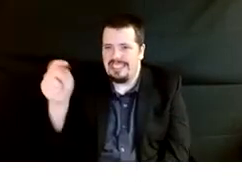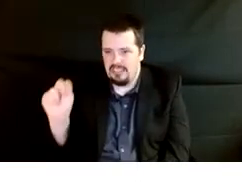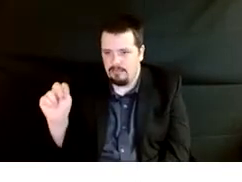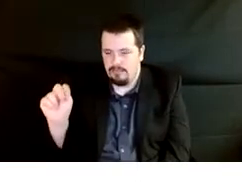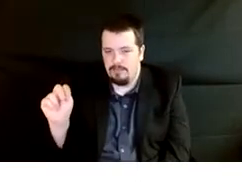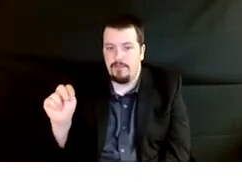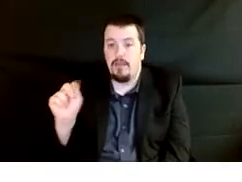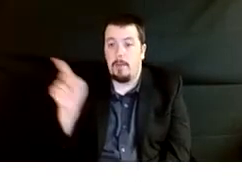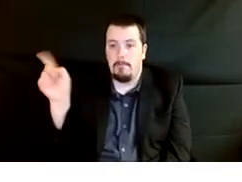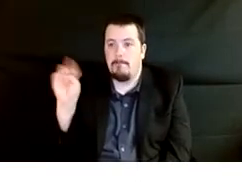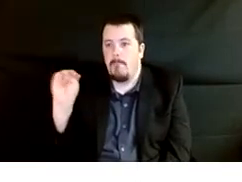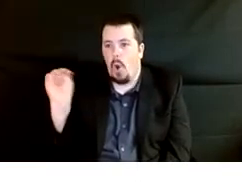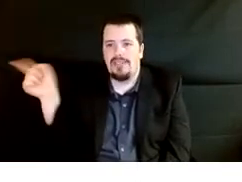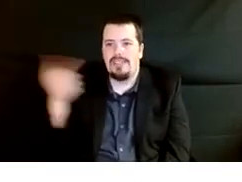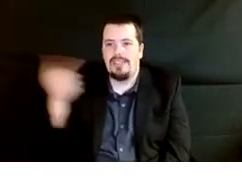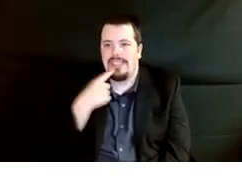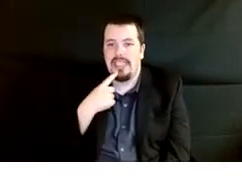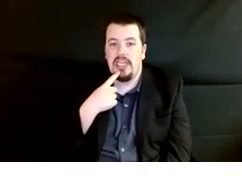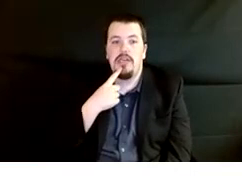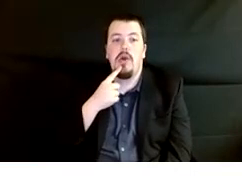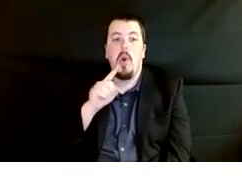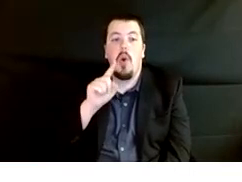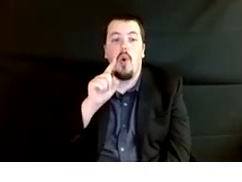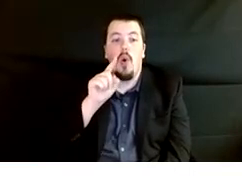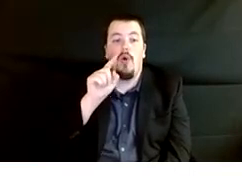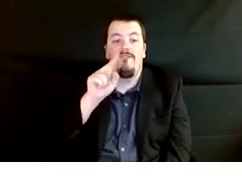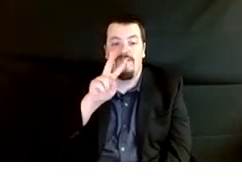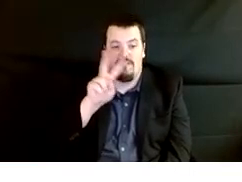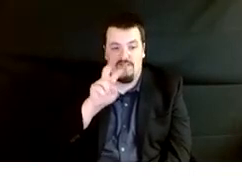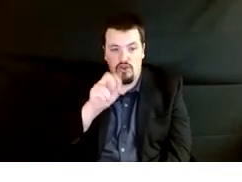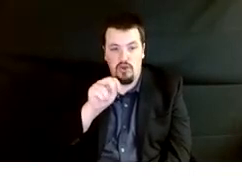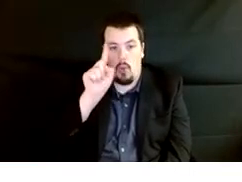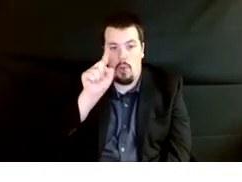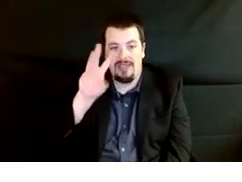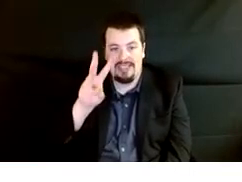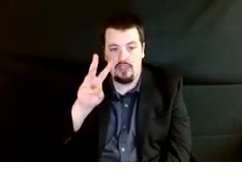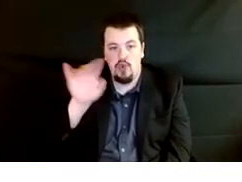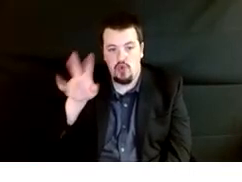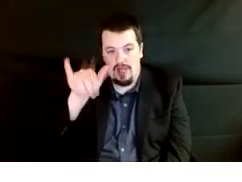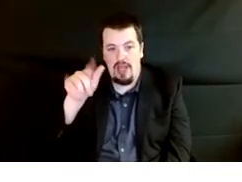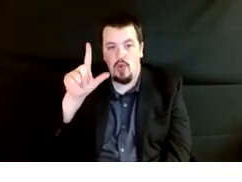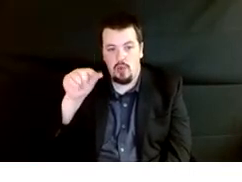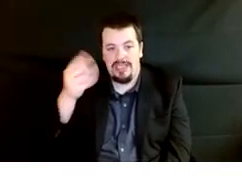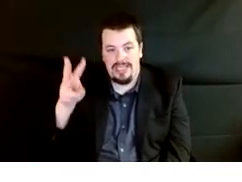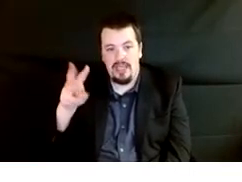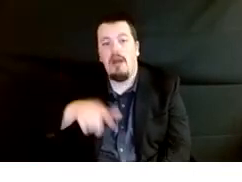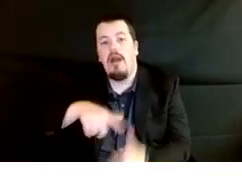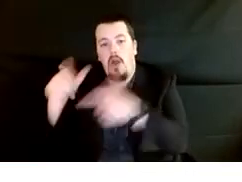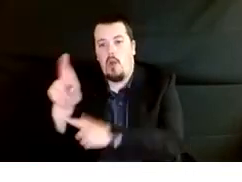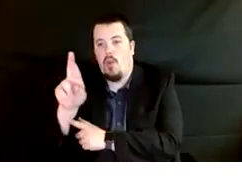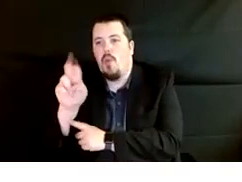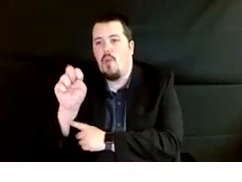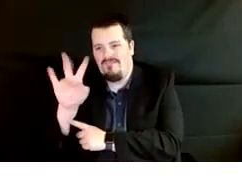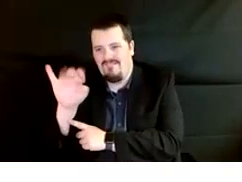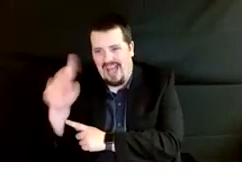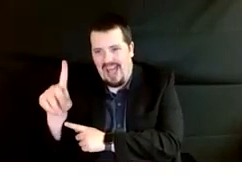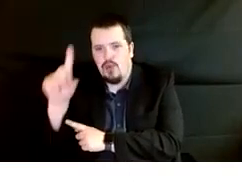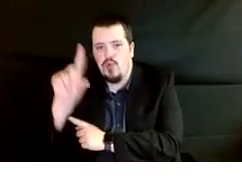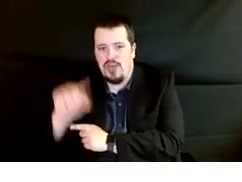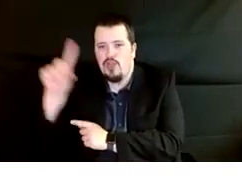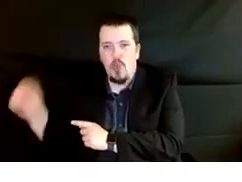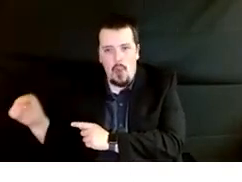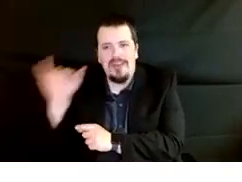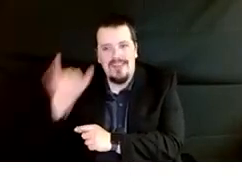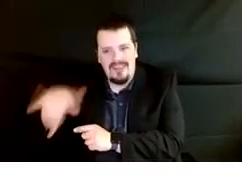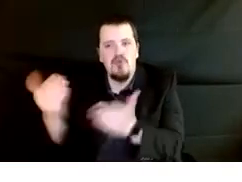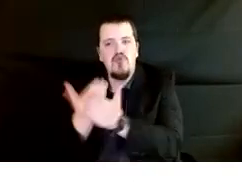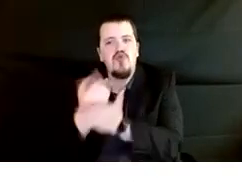pointed out, it's version 1.6 july 2016 revised 2020.... that's the version that has the updates that um